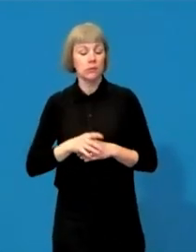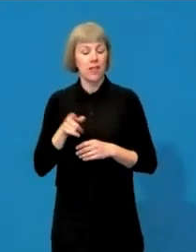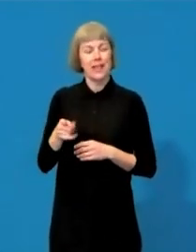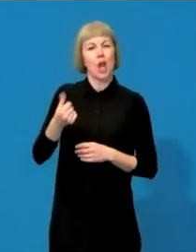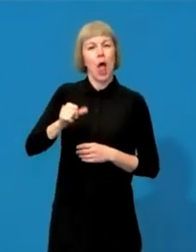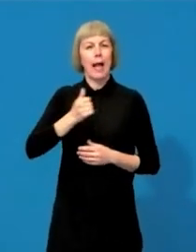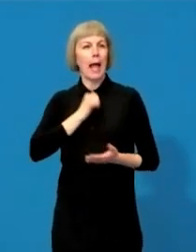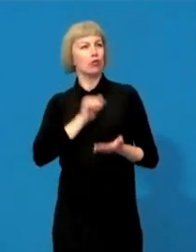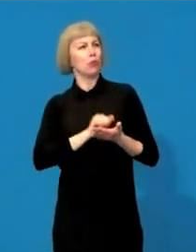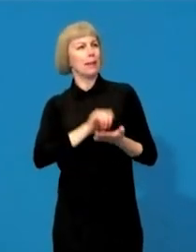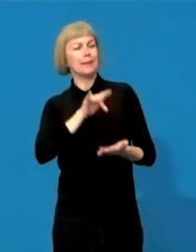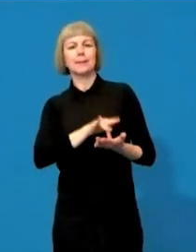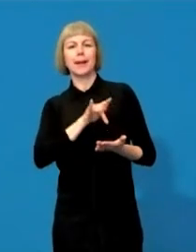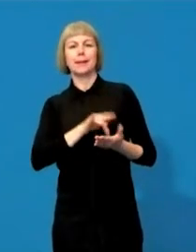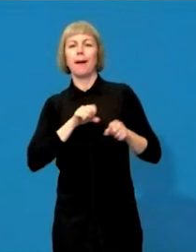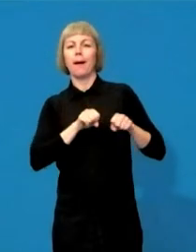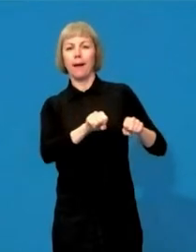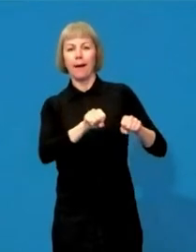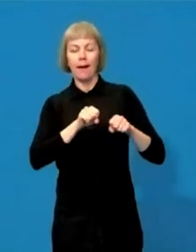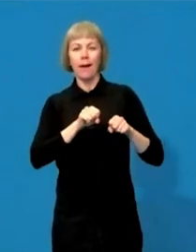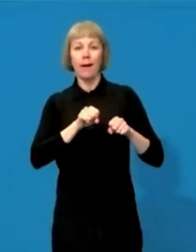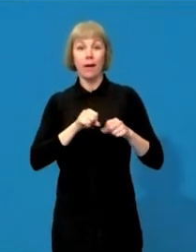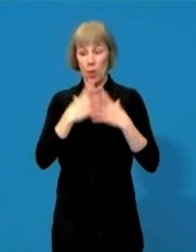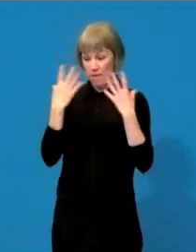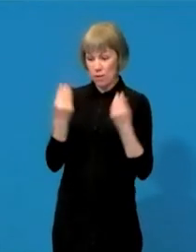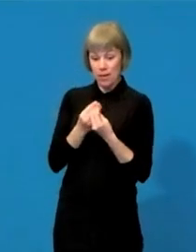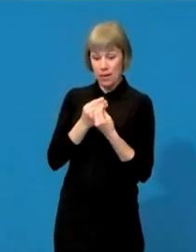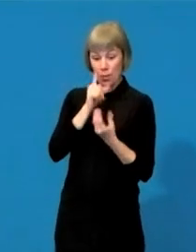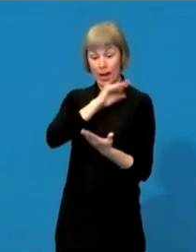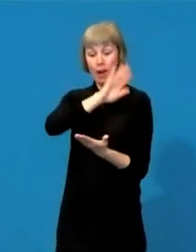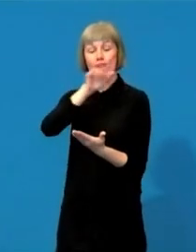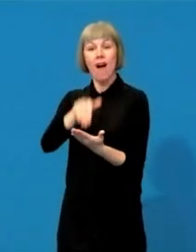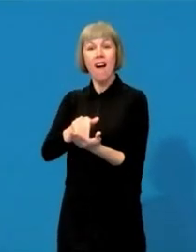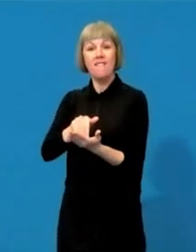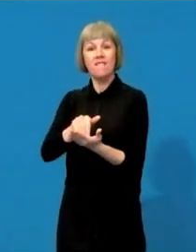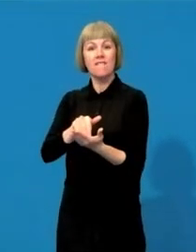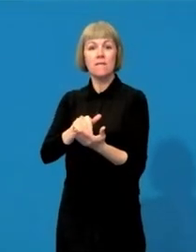our supermarket. We got everything in there. You know. Like our mental health stop, mental health service, you know.